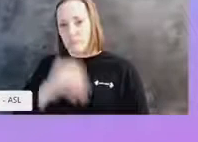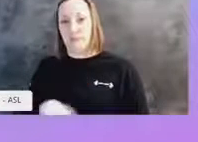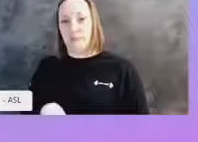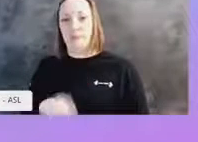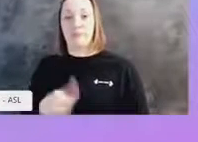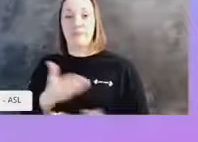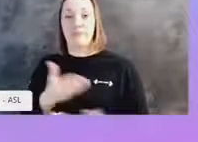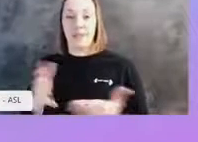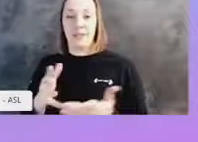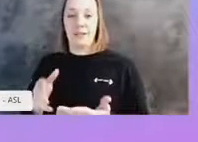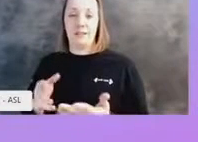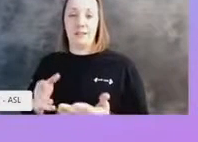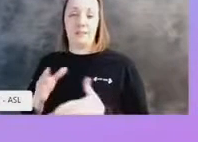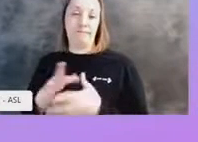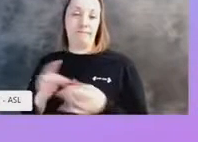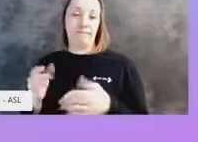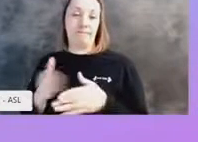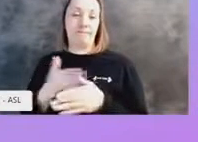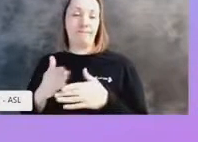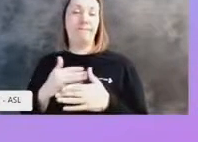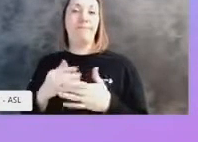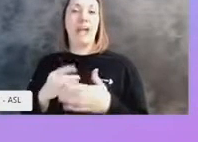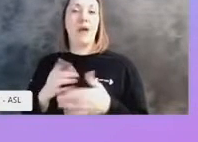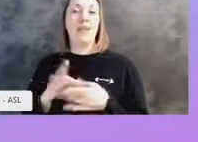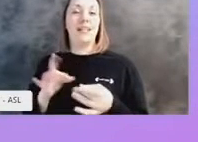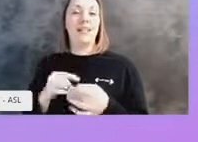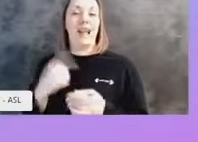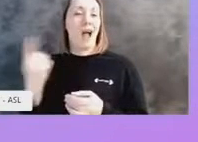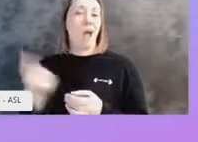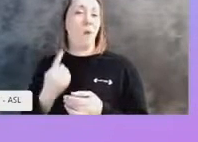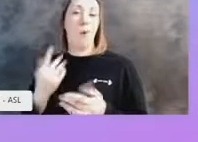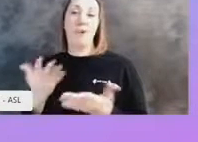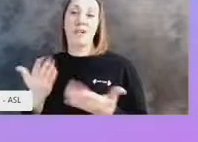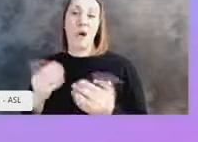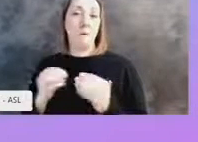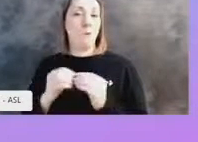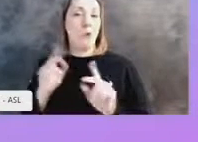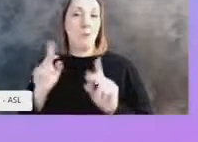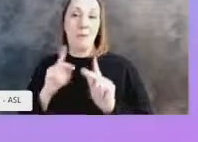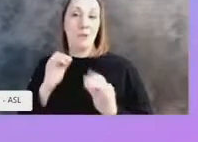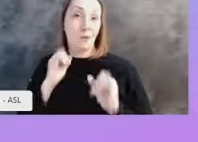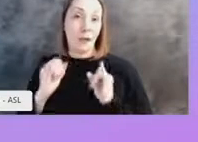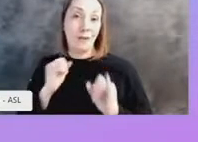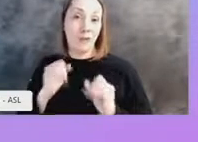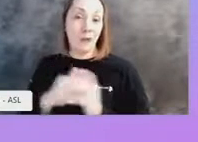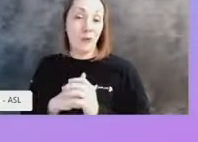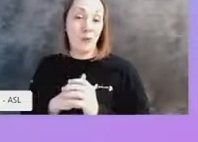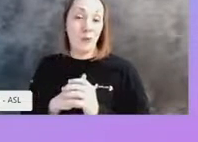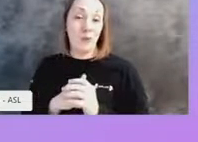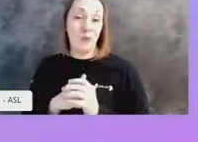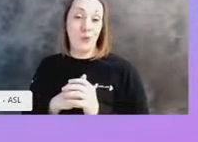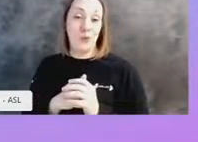through that content that I'm offering you on the website here the other thing I want to say, I felt it was a great